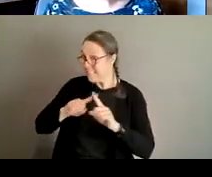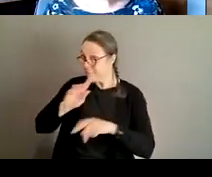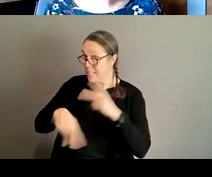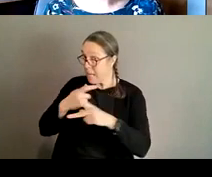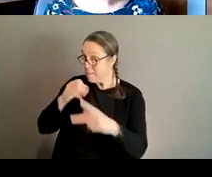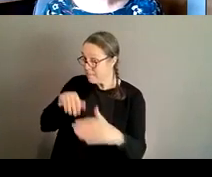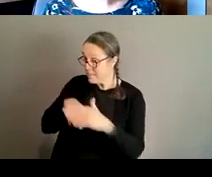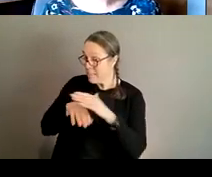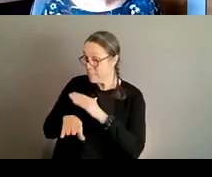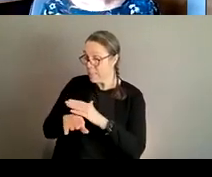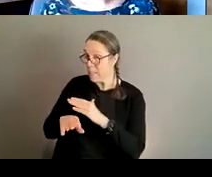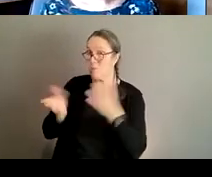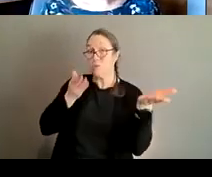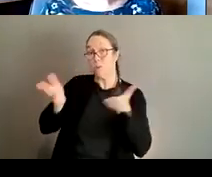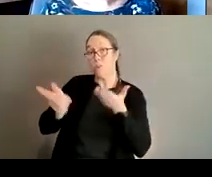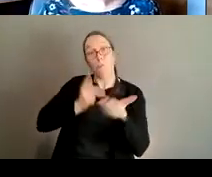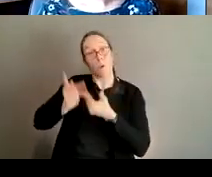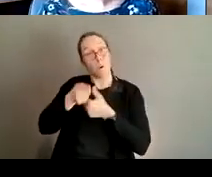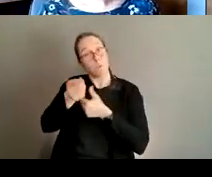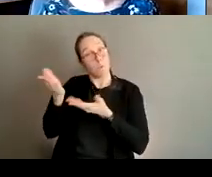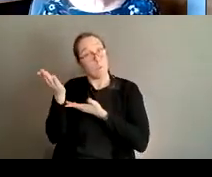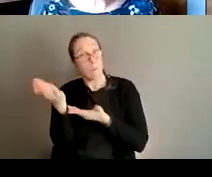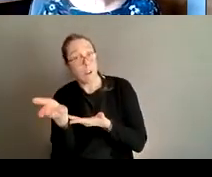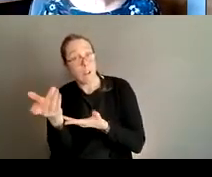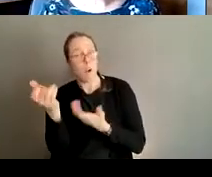that you are providing? Or are you going to try to do it all?